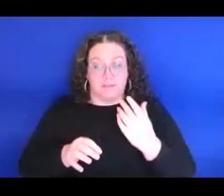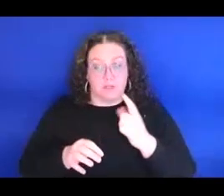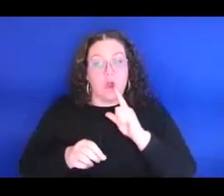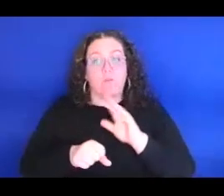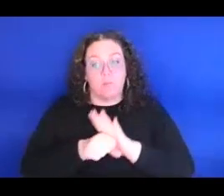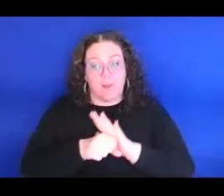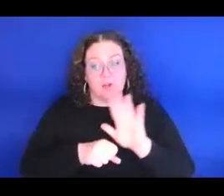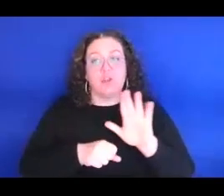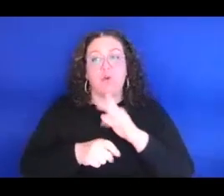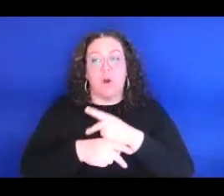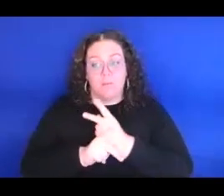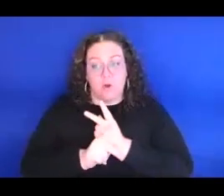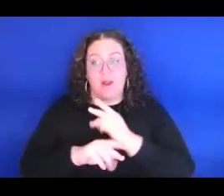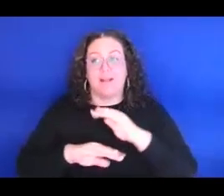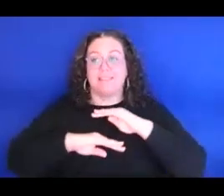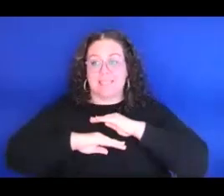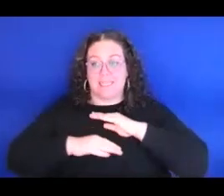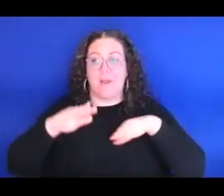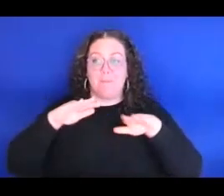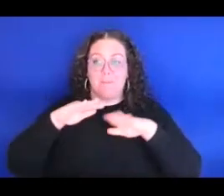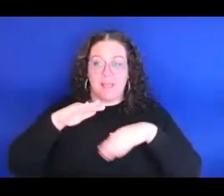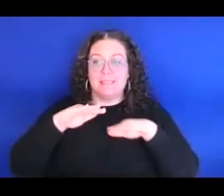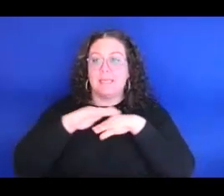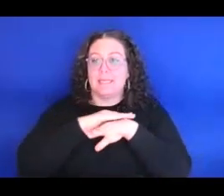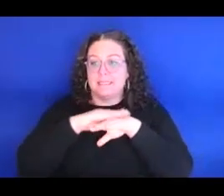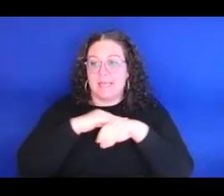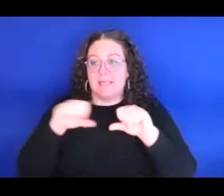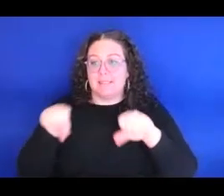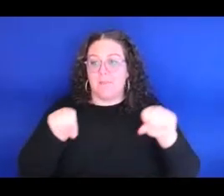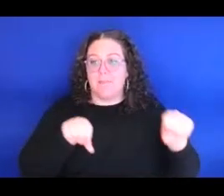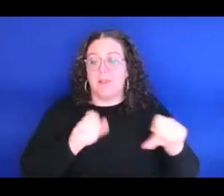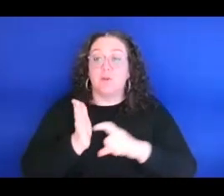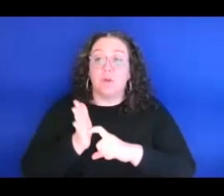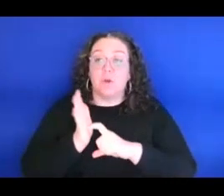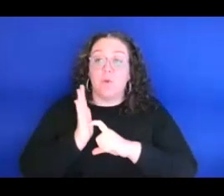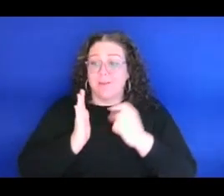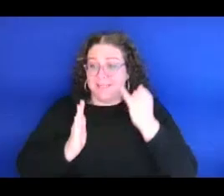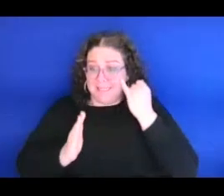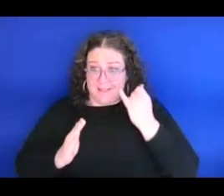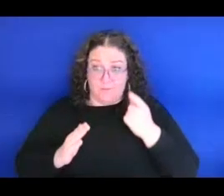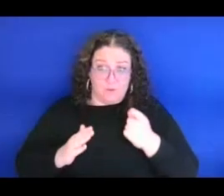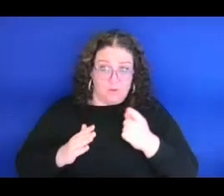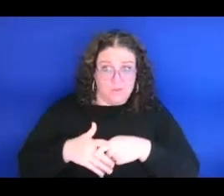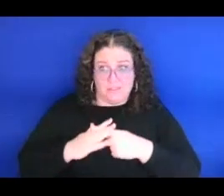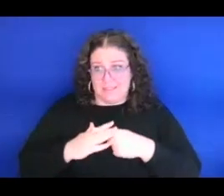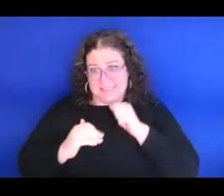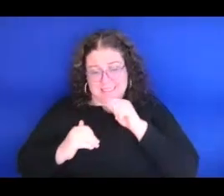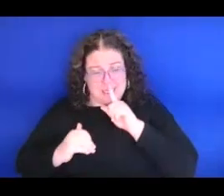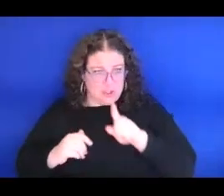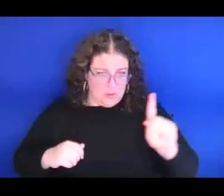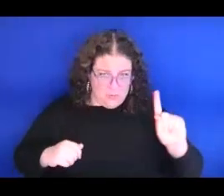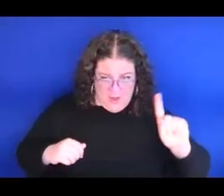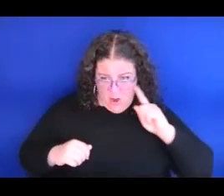accessibility requirements. If you’re not sure where to begin with accessibility, don’t worry